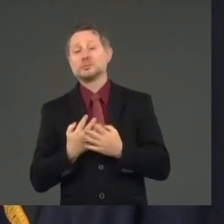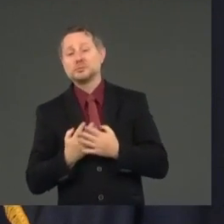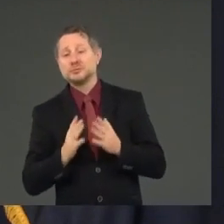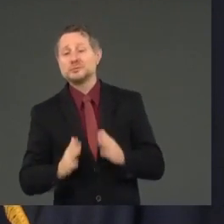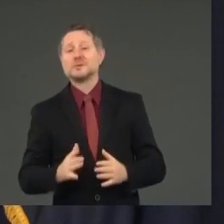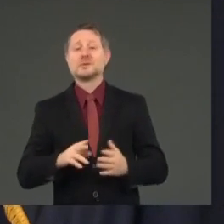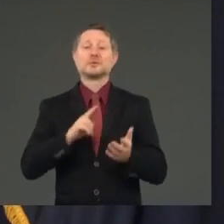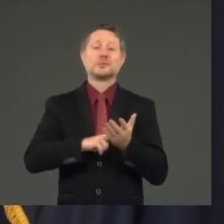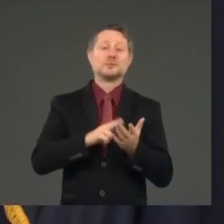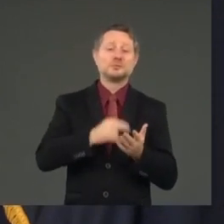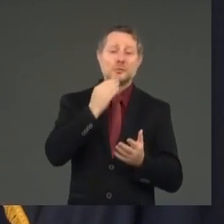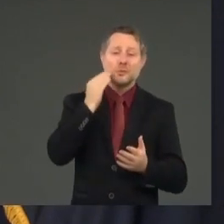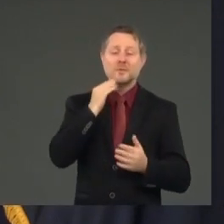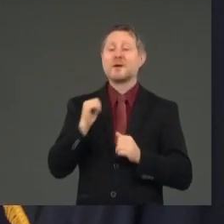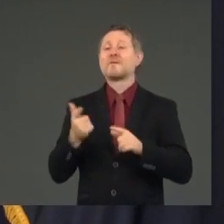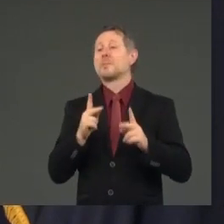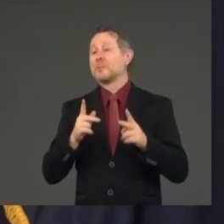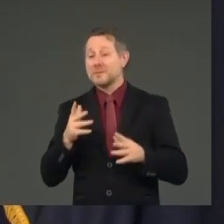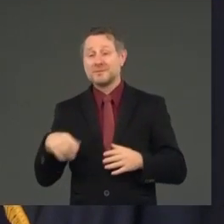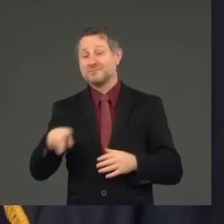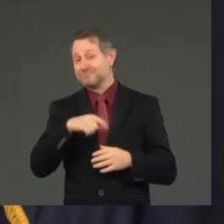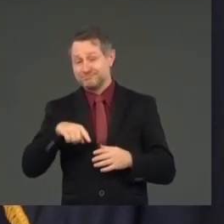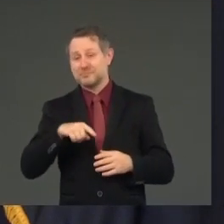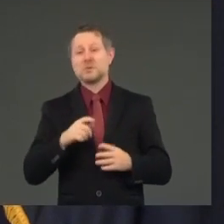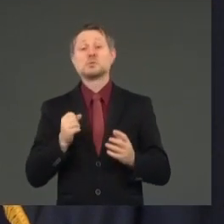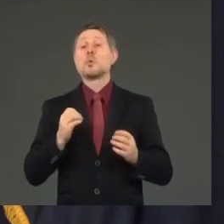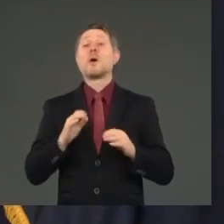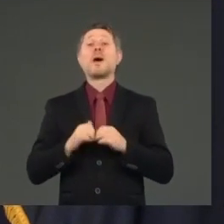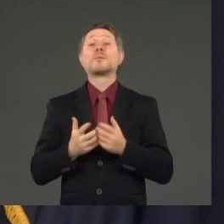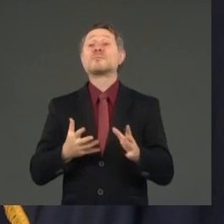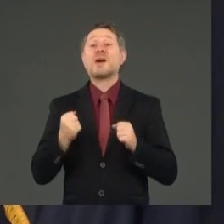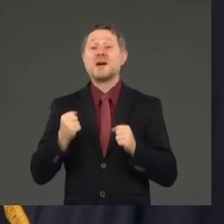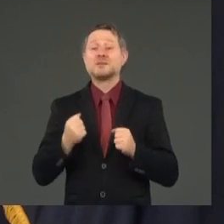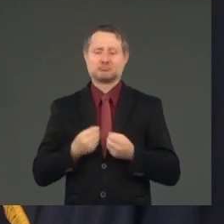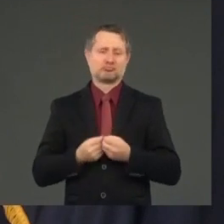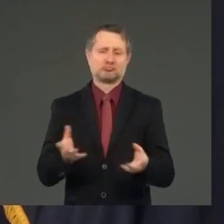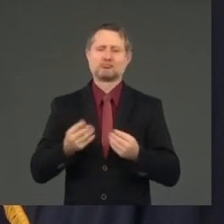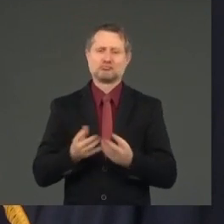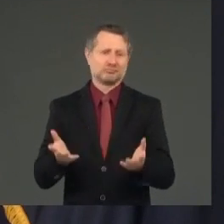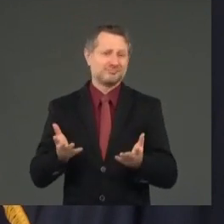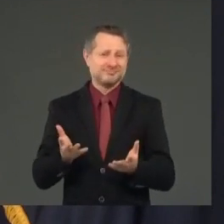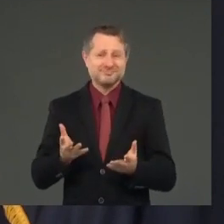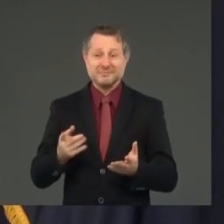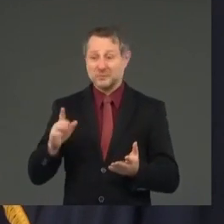PERNA CONGREGATE FACILITY. EVERY PERNA PRISON, EVERY PERSON IN THE STATE.